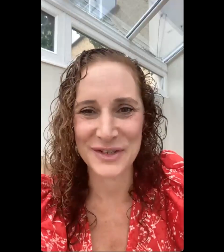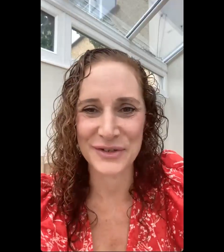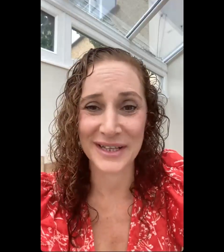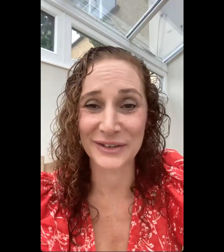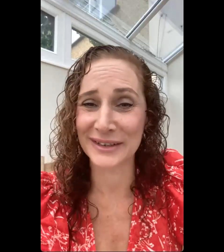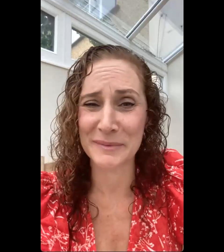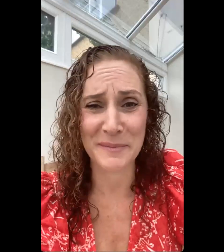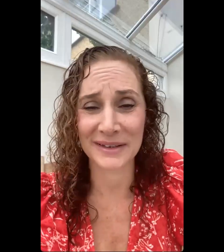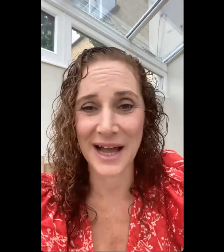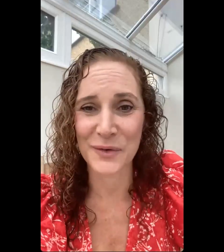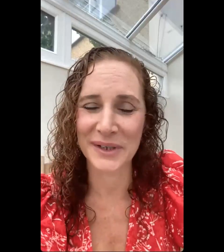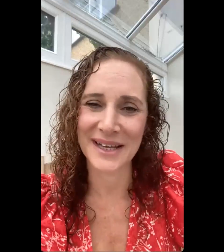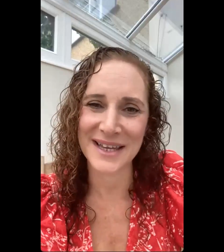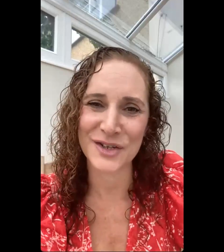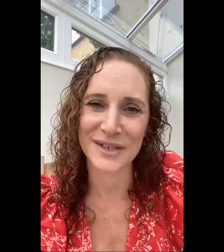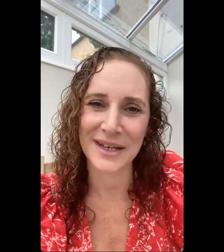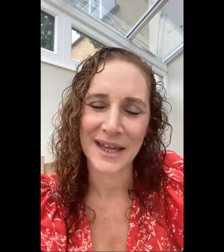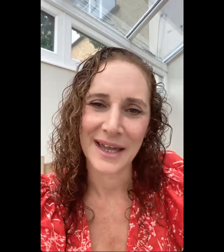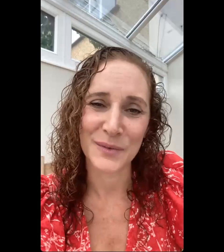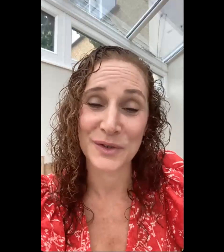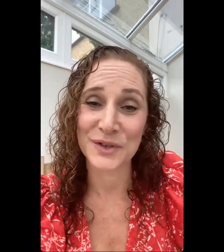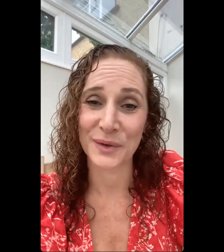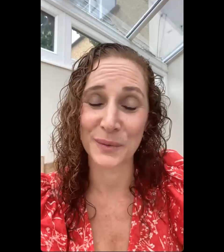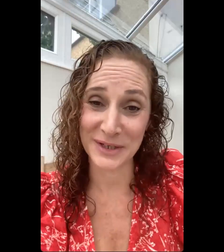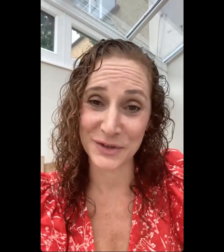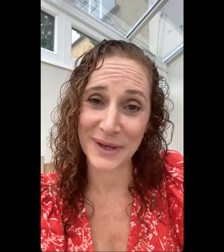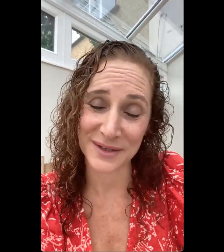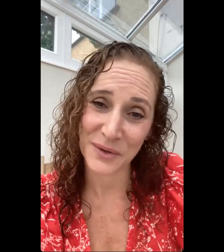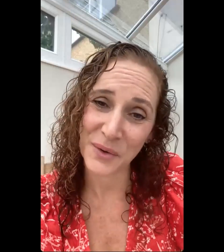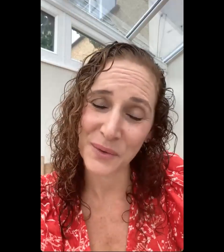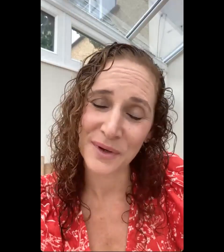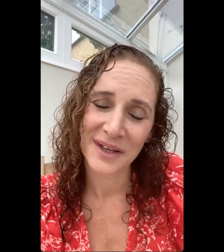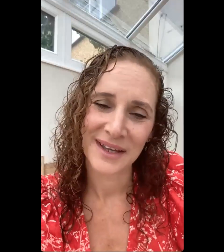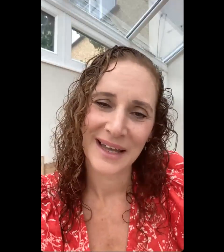to tell you a little bit about our organisation and what we do as a whole.